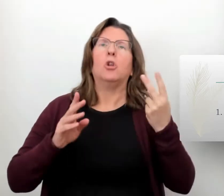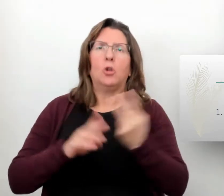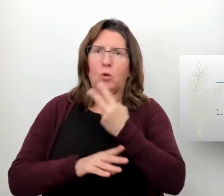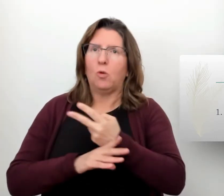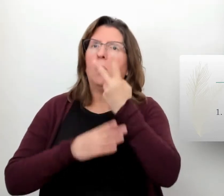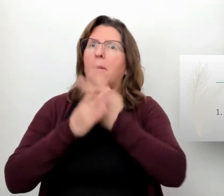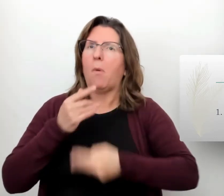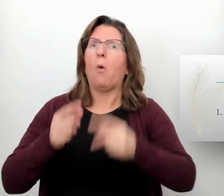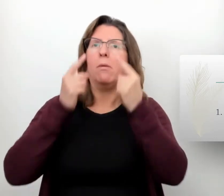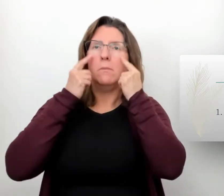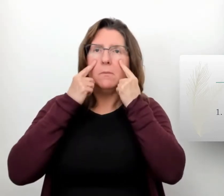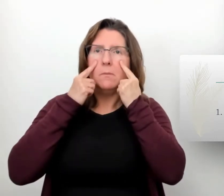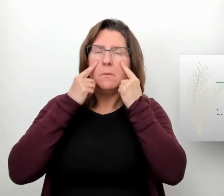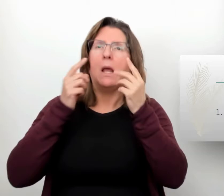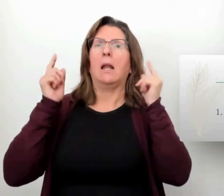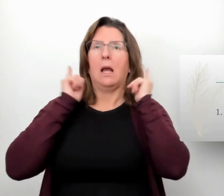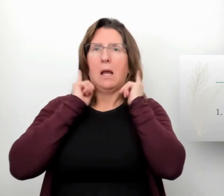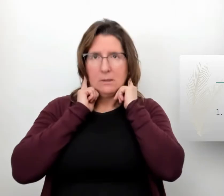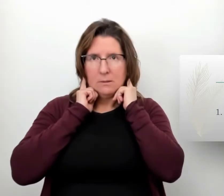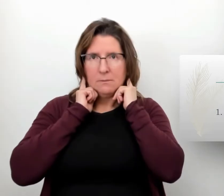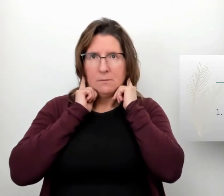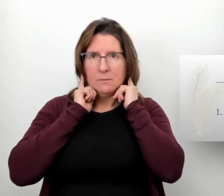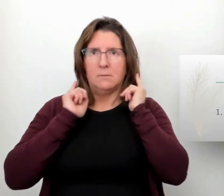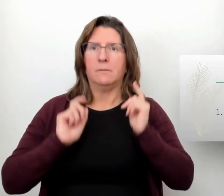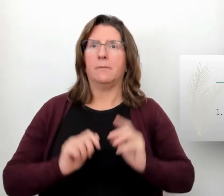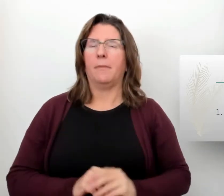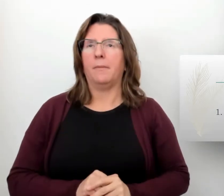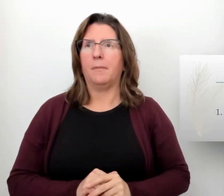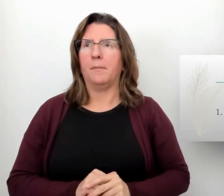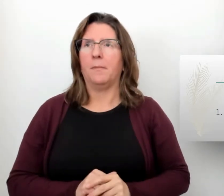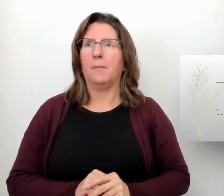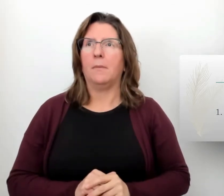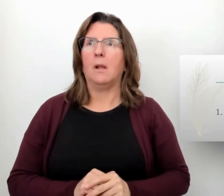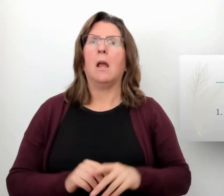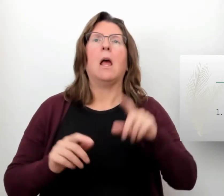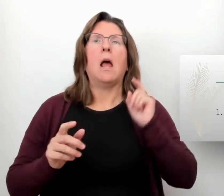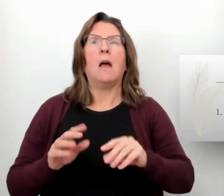The child should use both hearing and signing to the extent they are able.